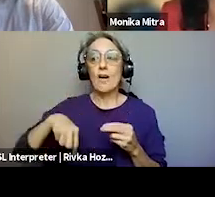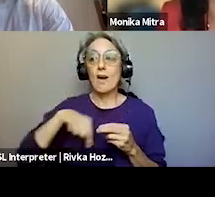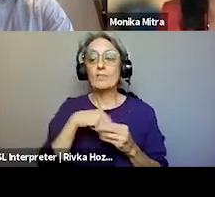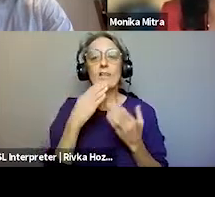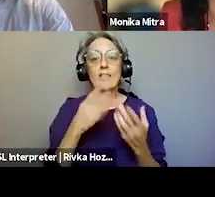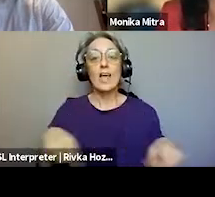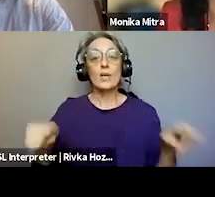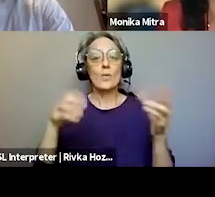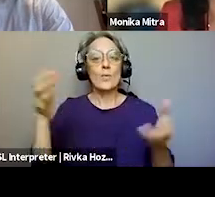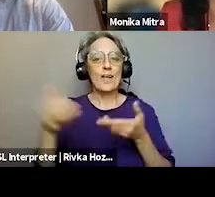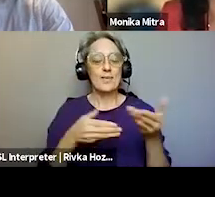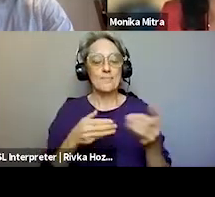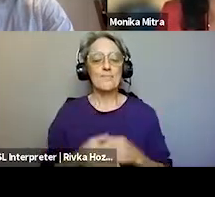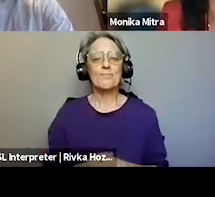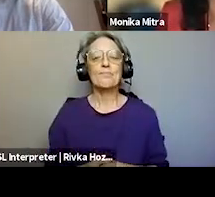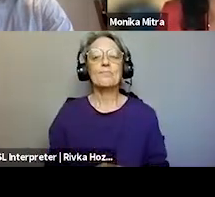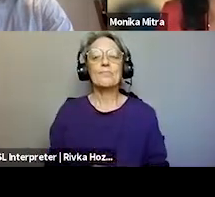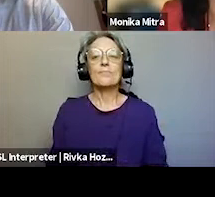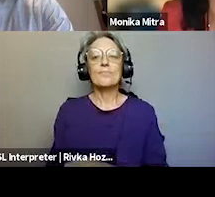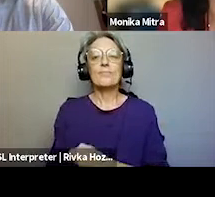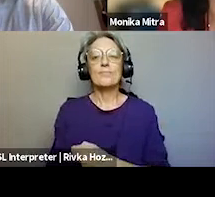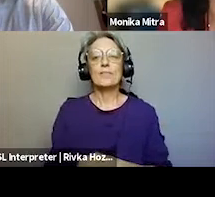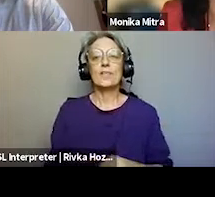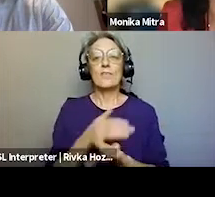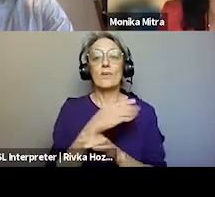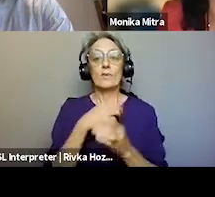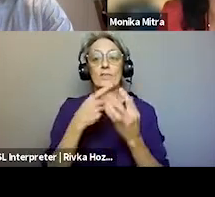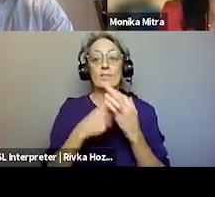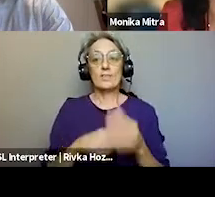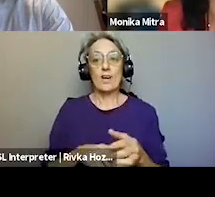Before I begin, as with the other days, I must thank all of the tremendous colleagues